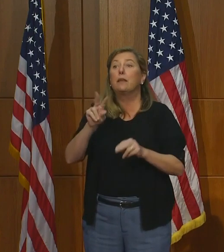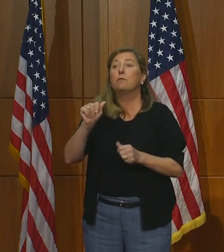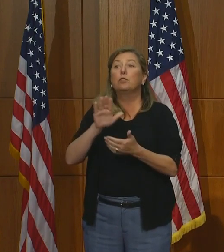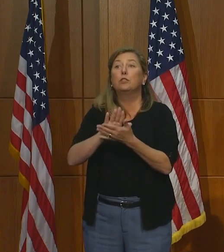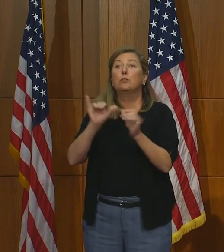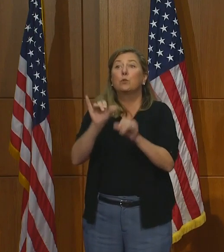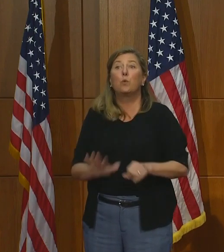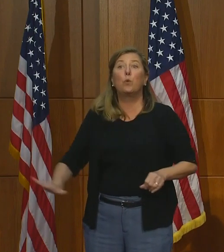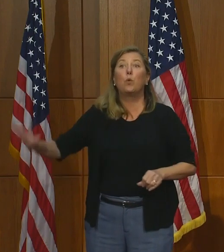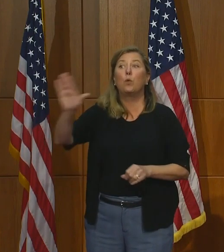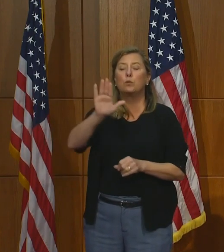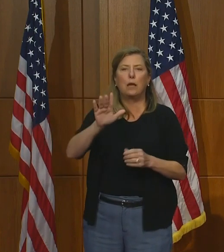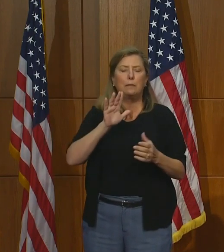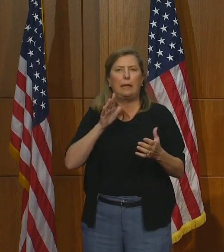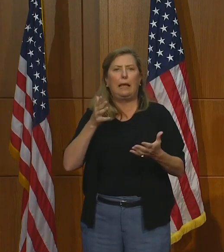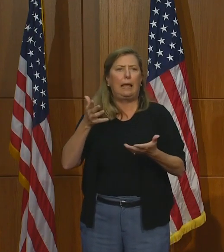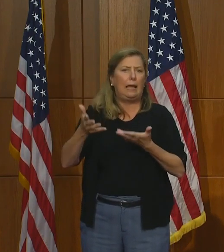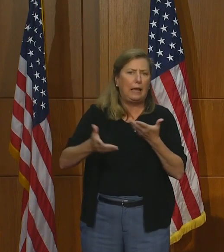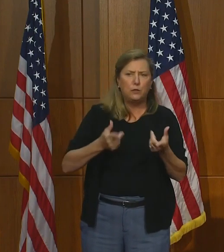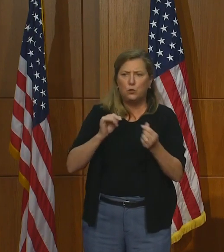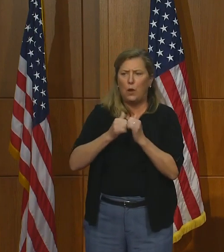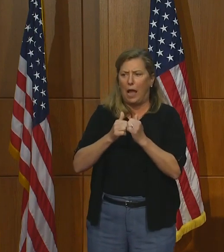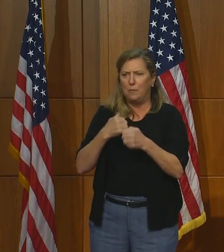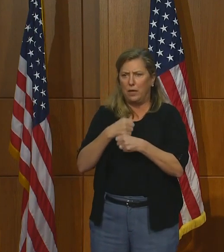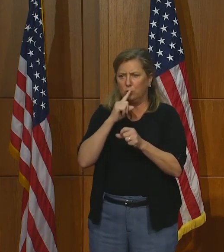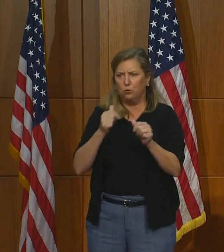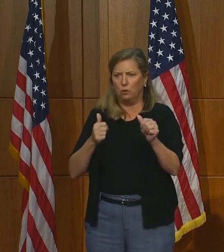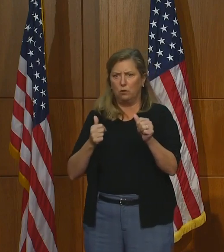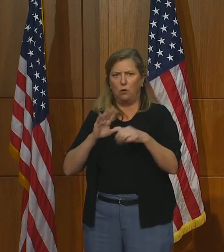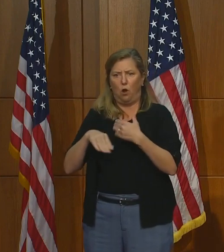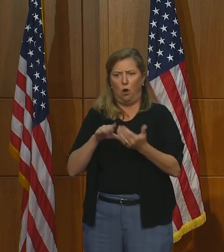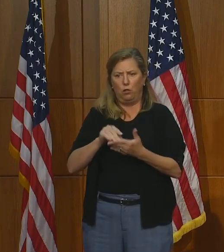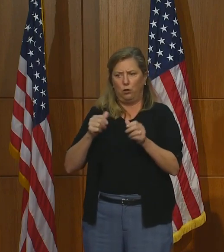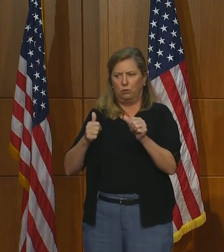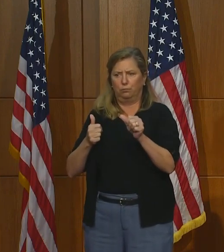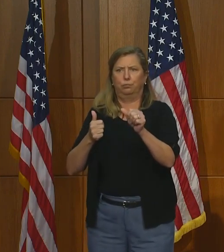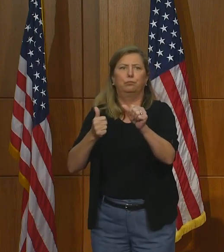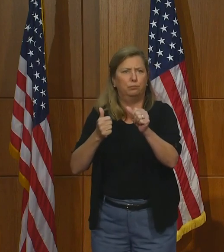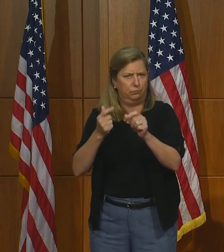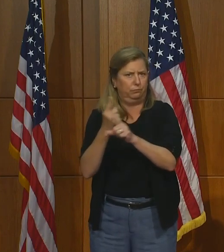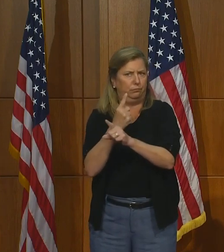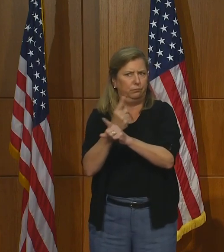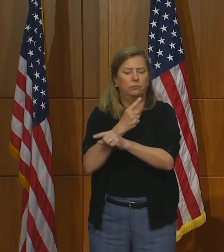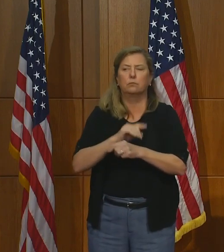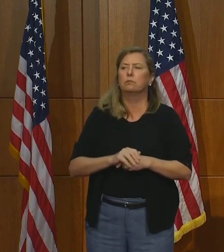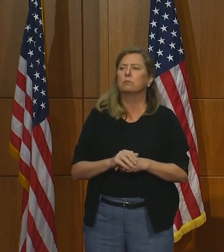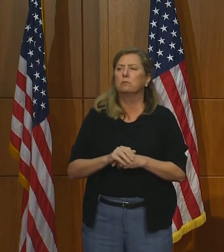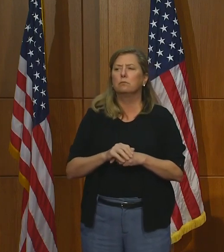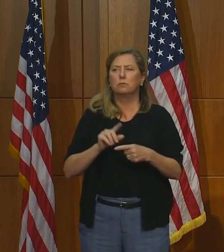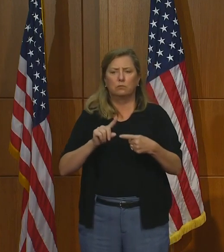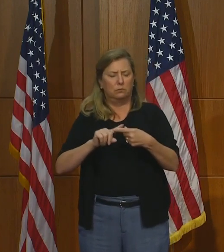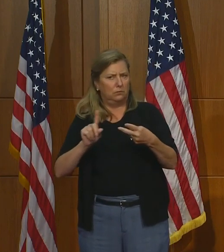CLOSE THAT GAP. A LOT OF VIRGINIA WHO SYSTEMS HAVE BEEN DOWN EACH EVENING ACTUALLY